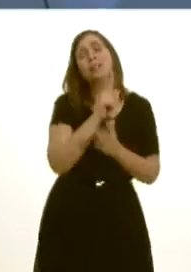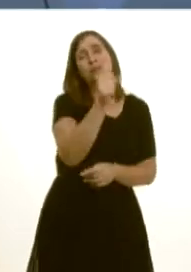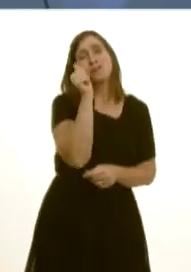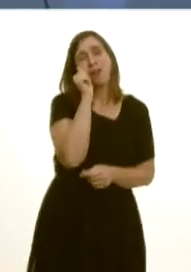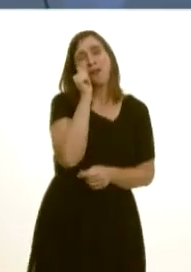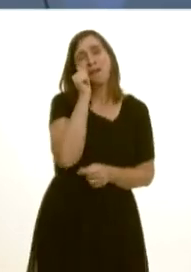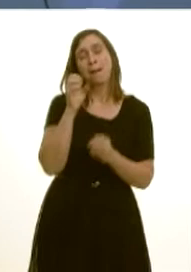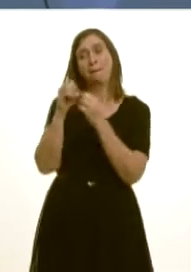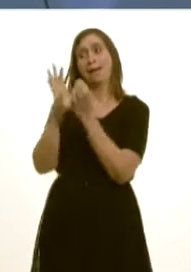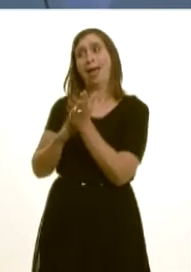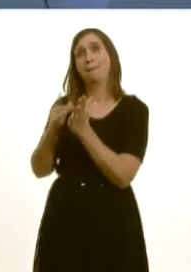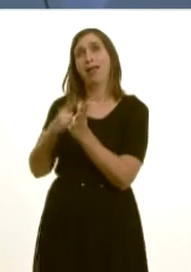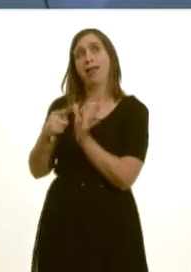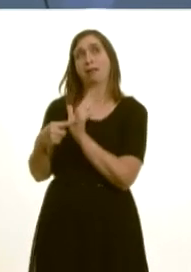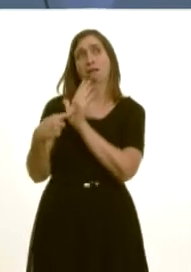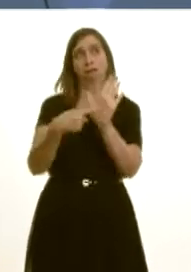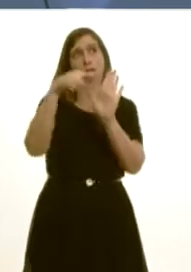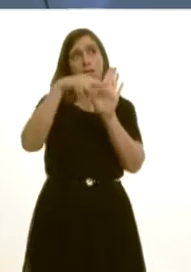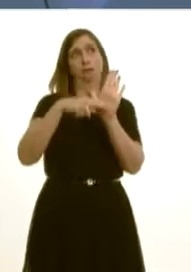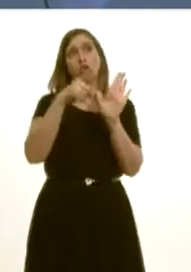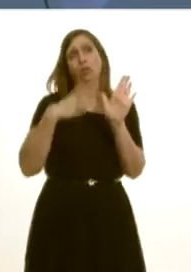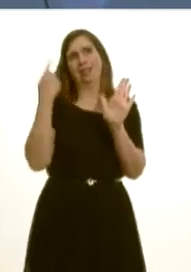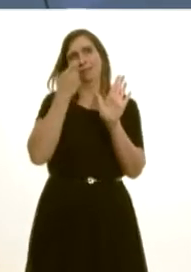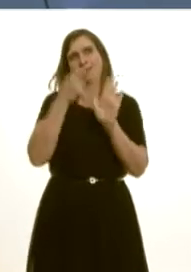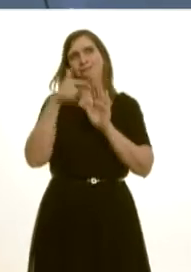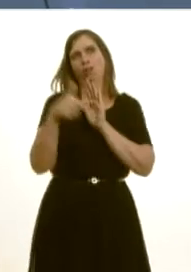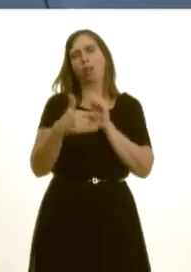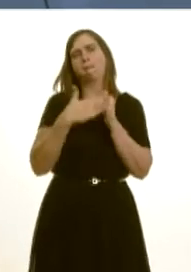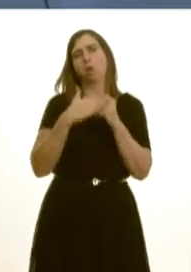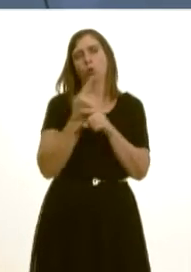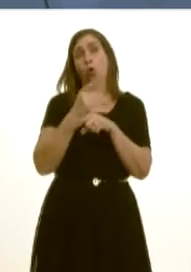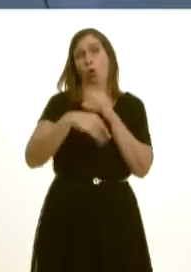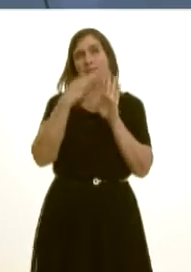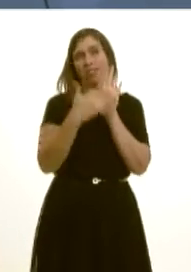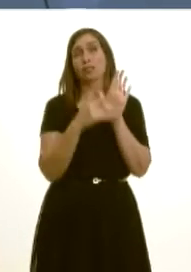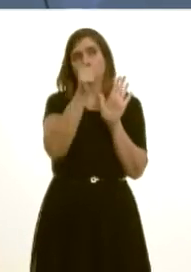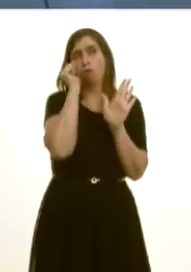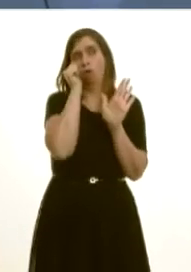by the BMA are worthy of further consideration and dialogue as, ultimately, is the call that